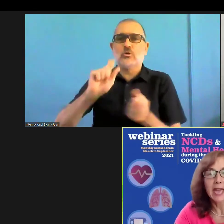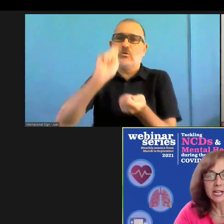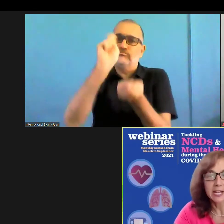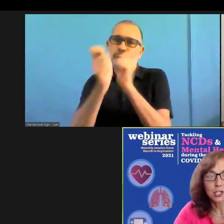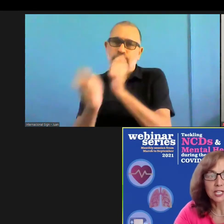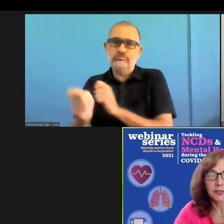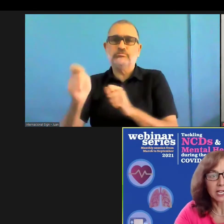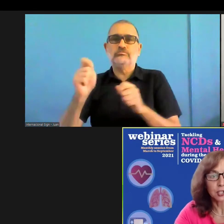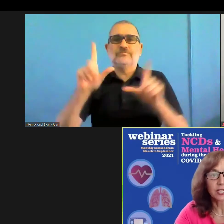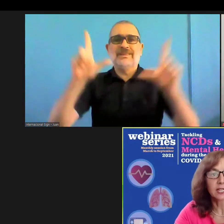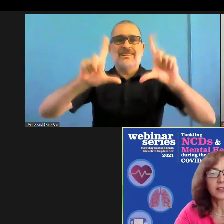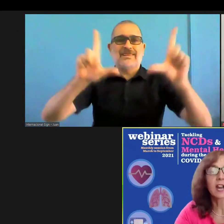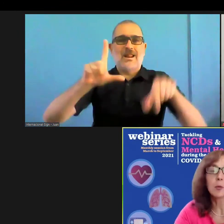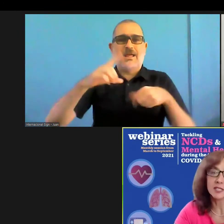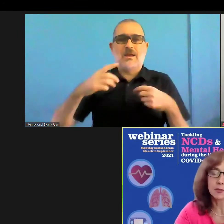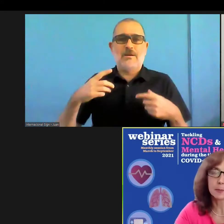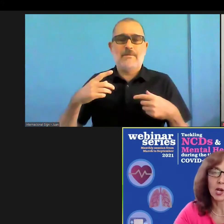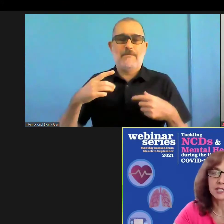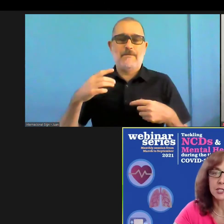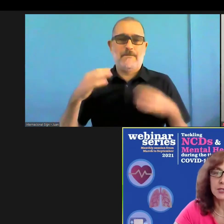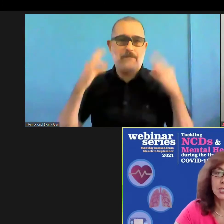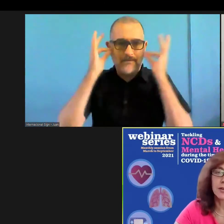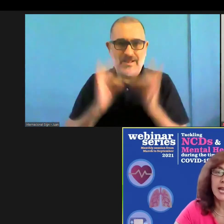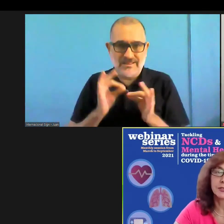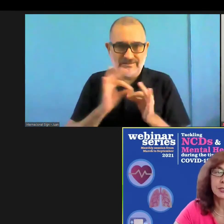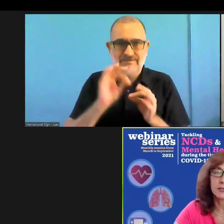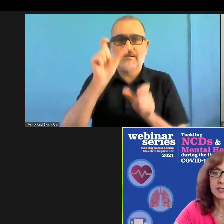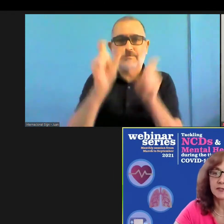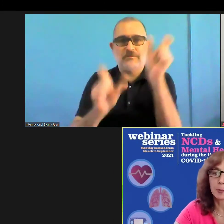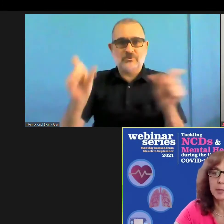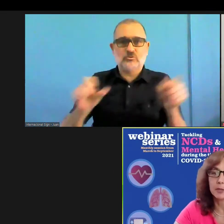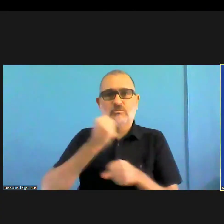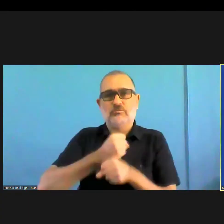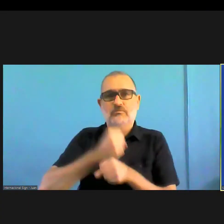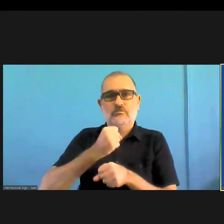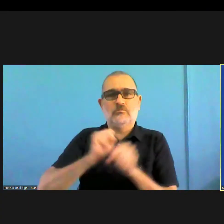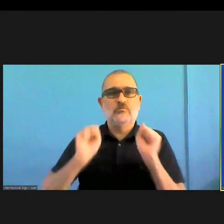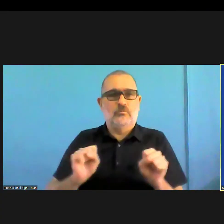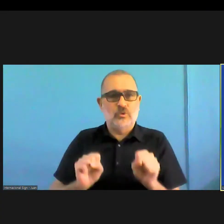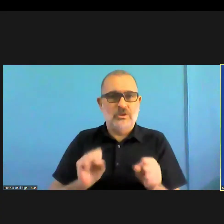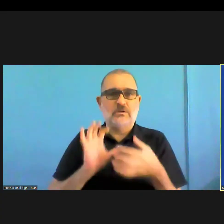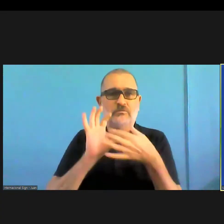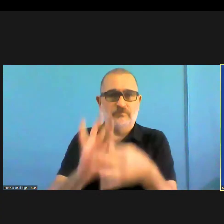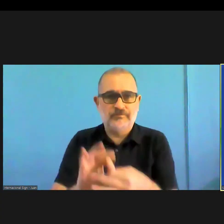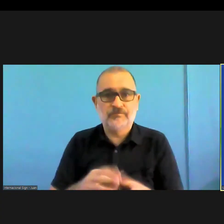managed in the country and the government 's responses to ensuring health services delivery for people with NCDs.